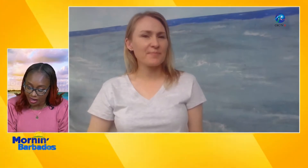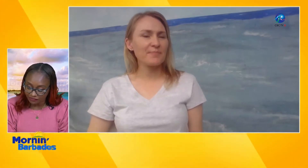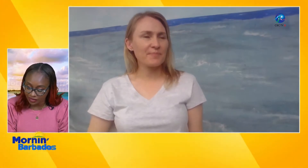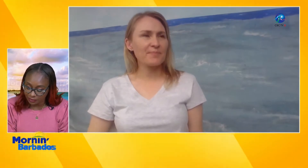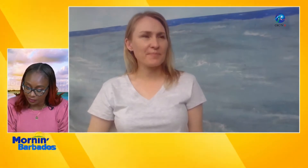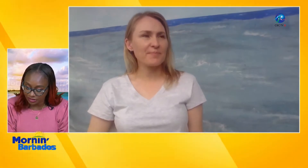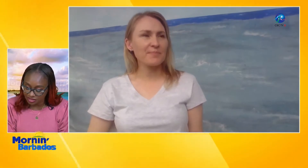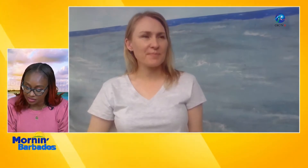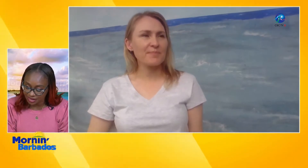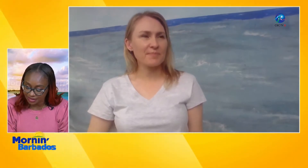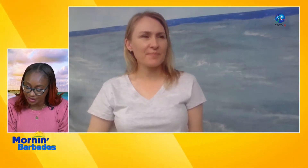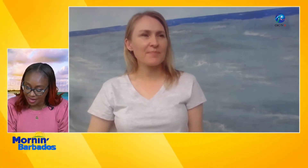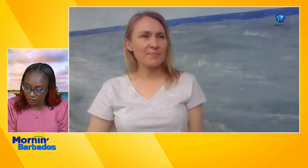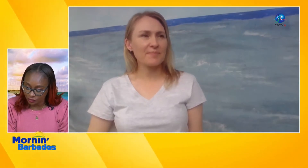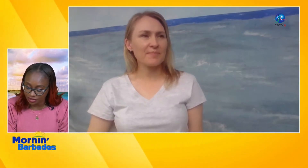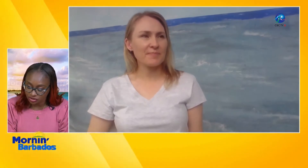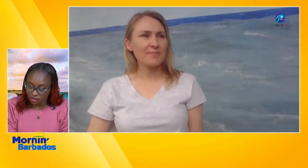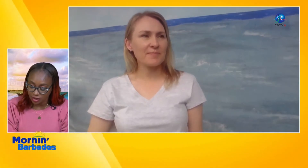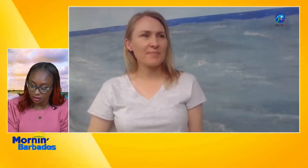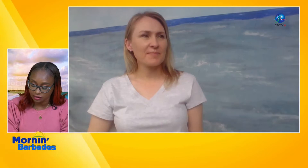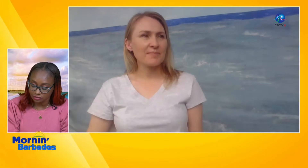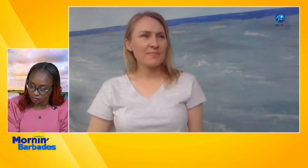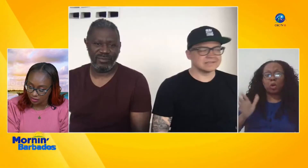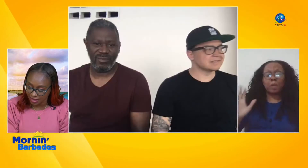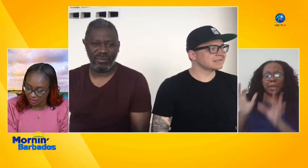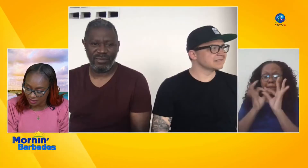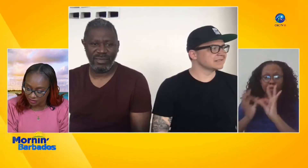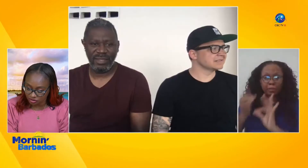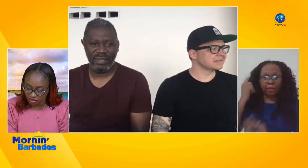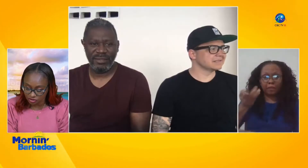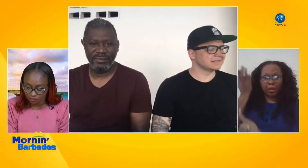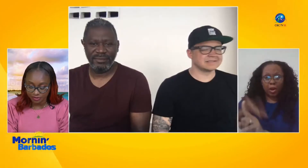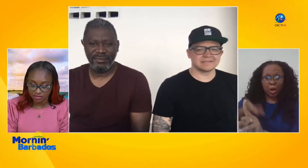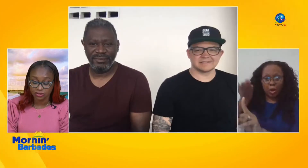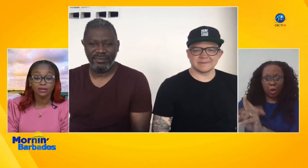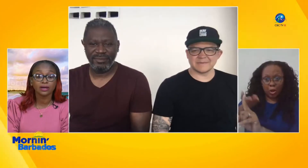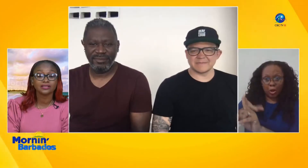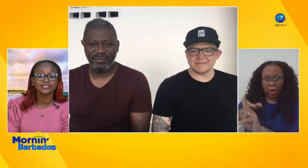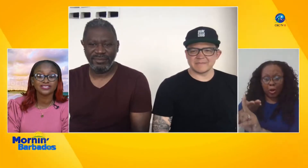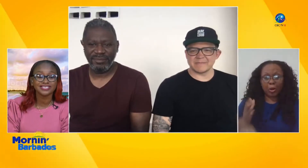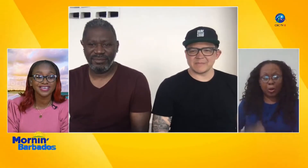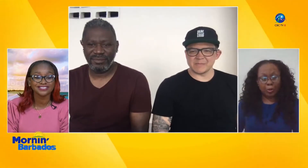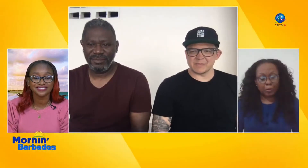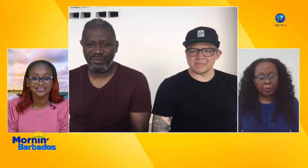of the British sign language uh and English interpreter association